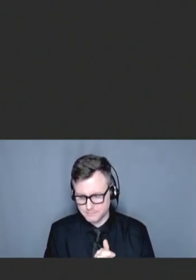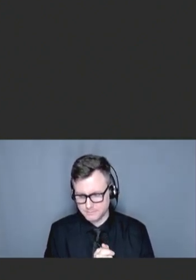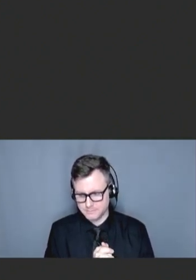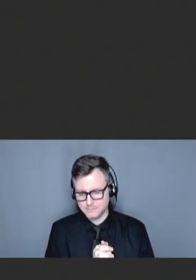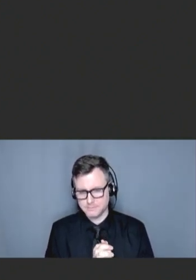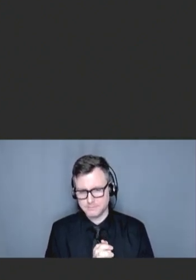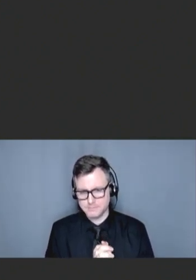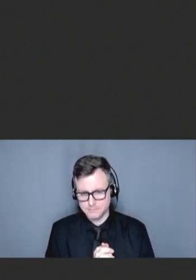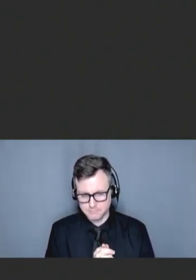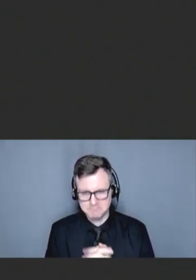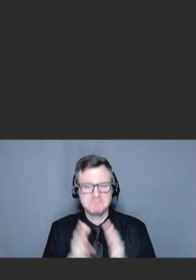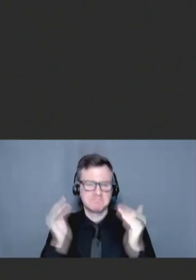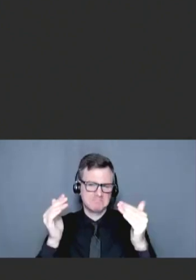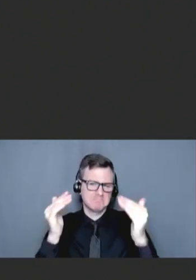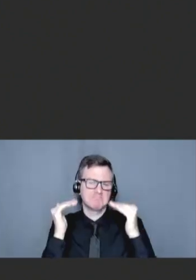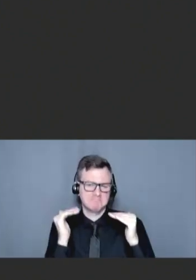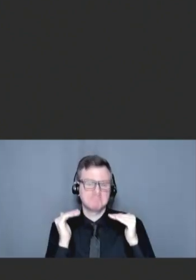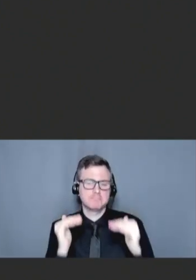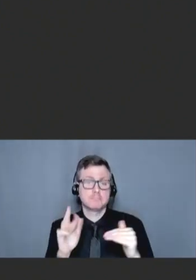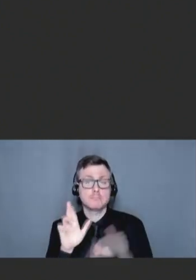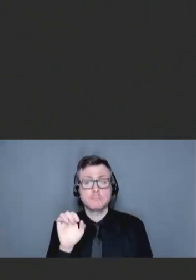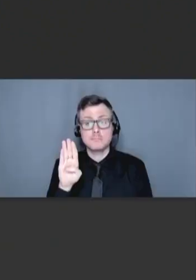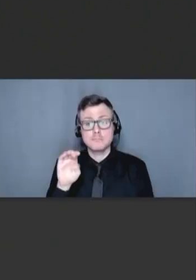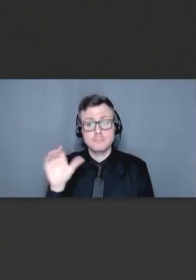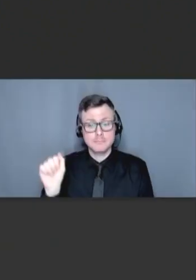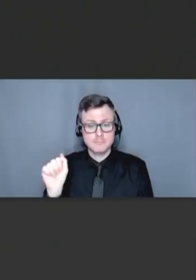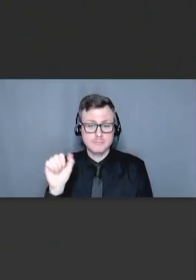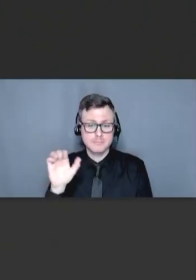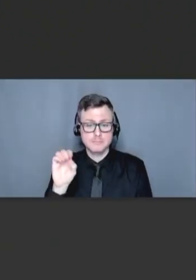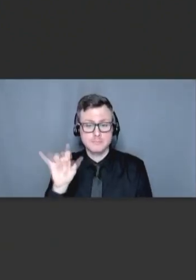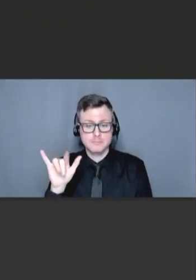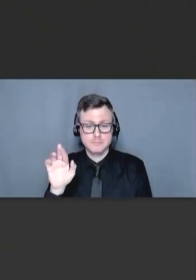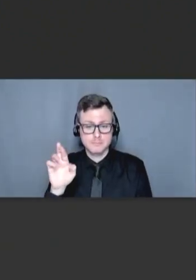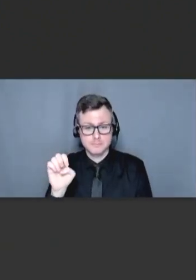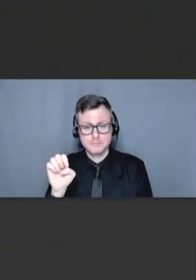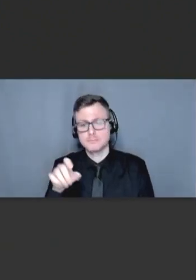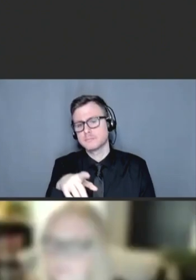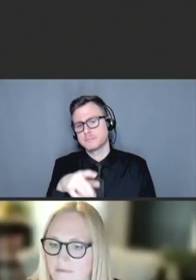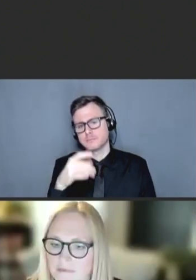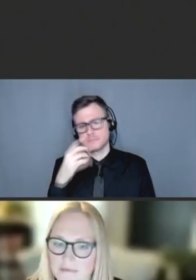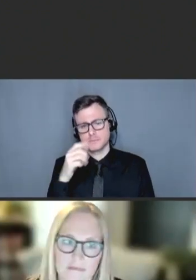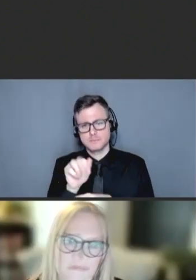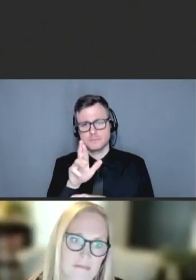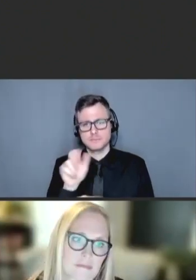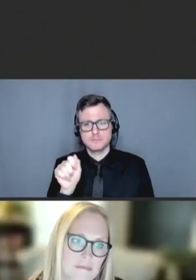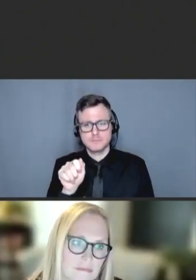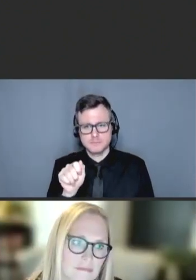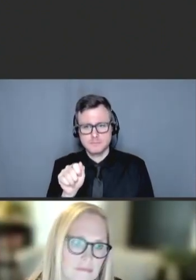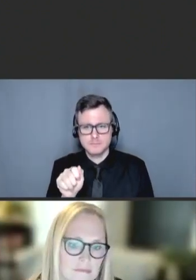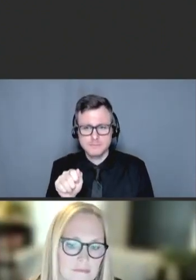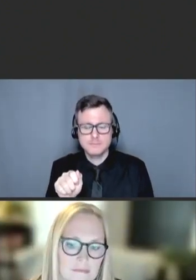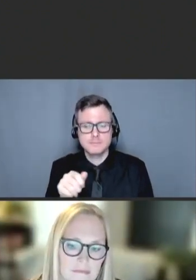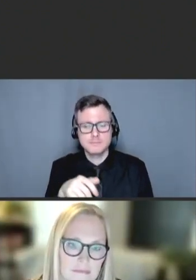Let's jump down then to Rebecca Coyle from AIRA. If Chris comes on, just send me a note in the chat and we'll pull you back in.